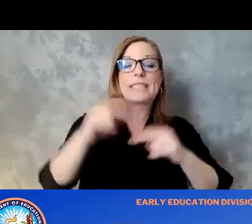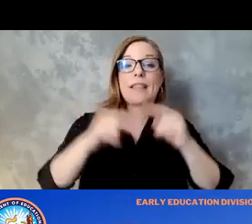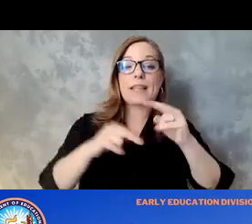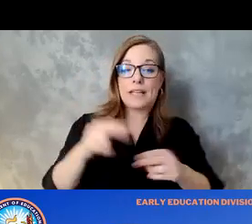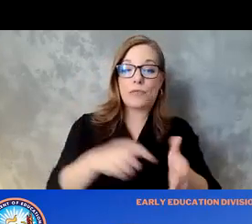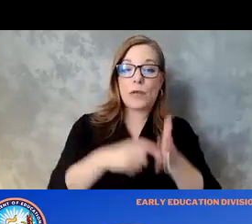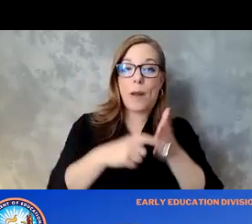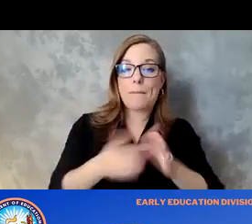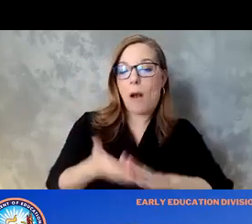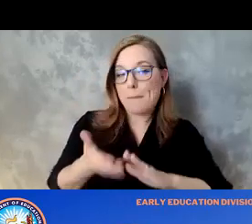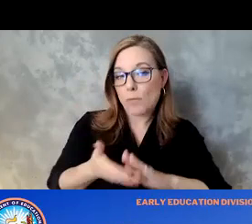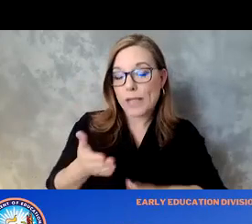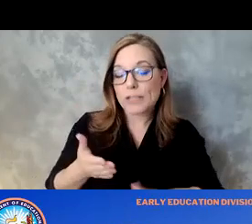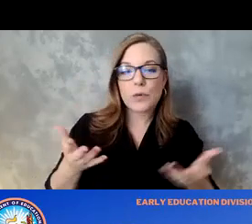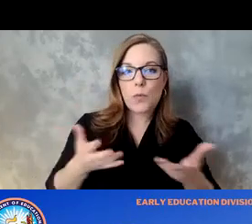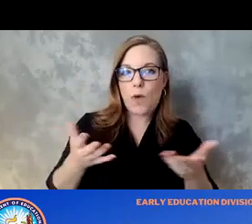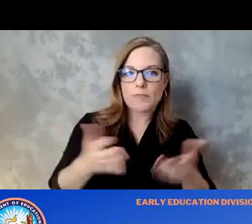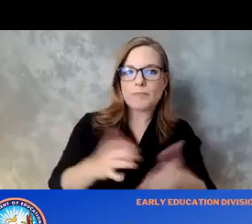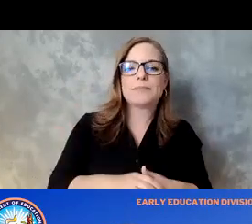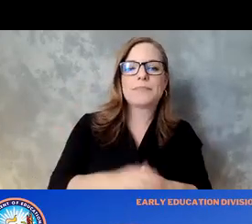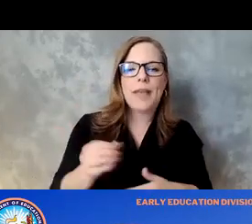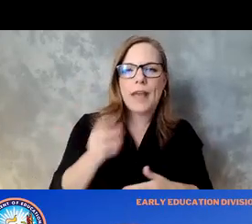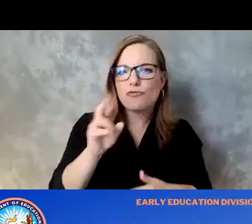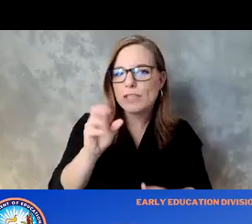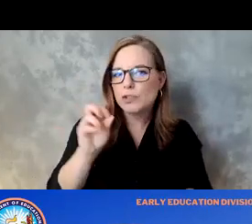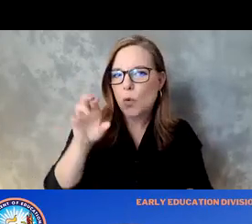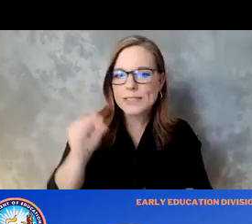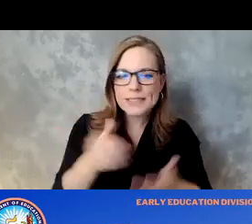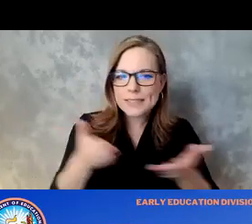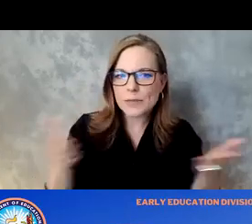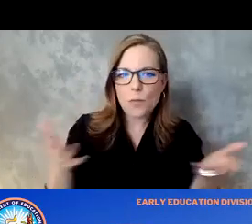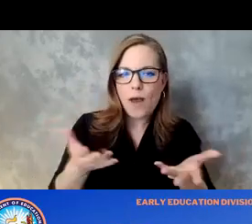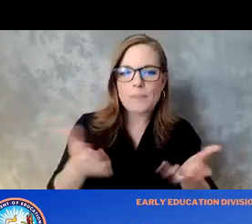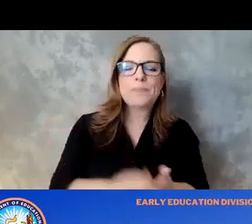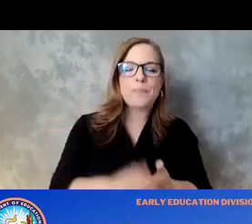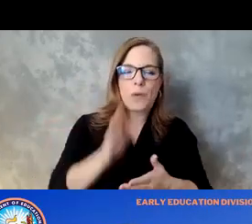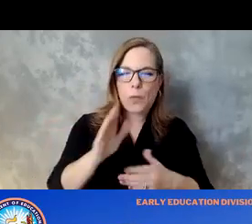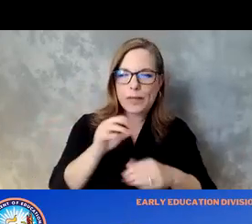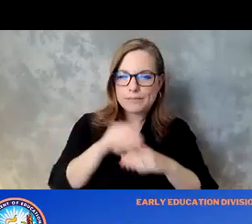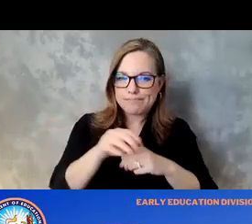including facility requirements and resources. So we'll be diving deeper with you on the